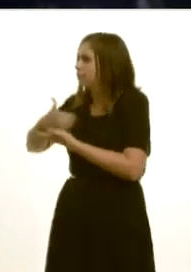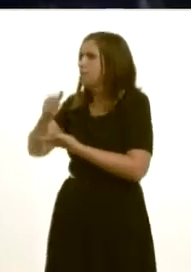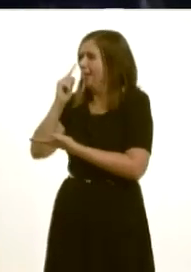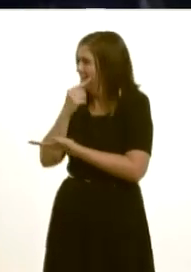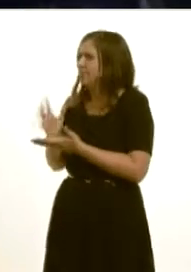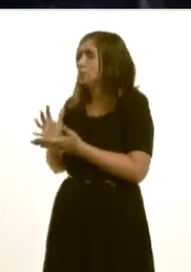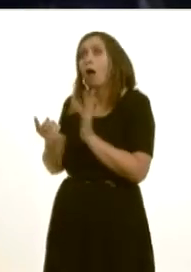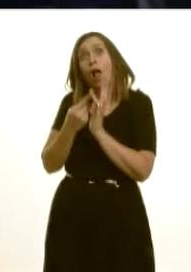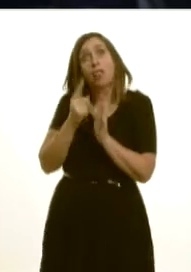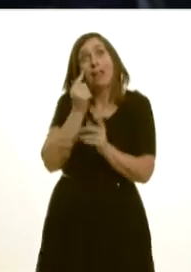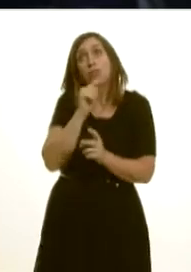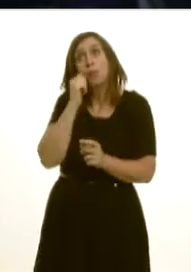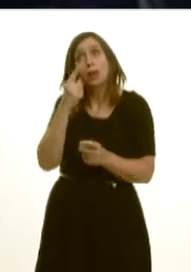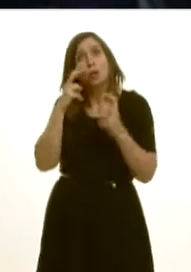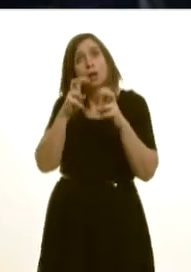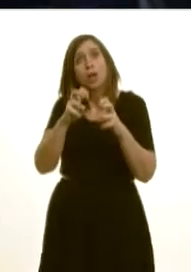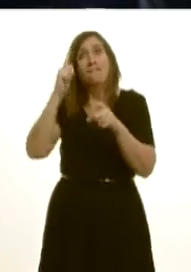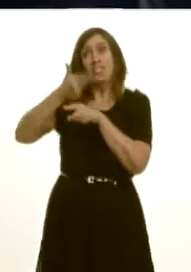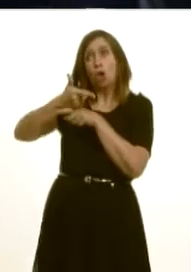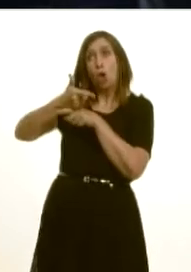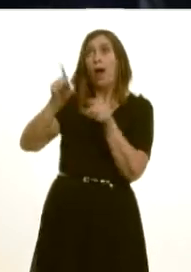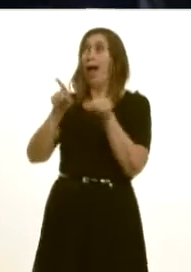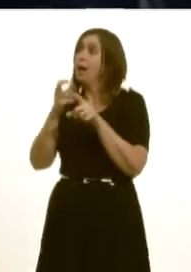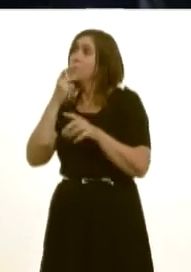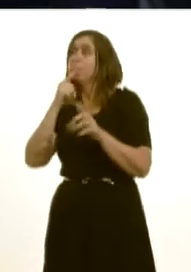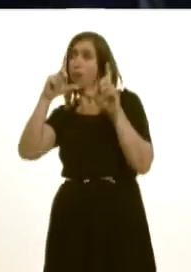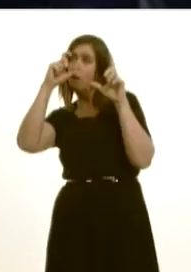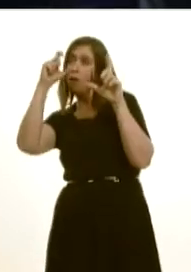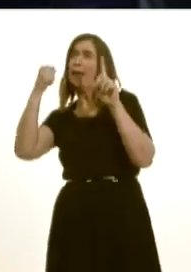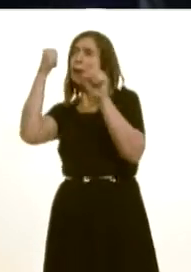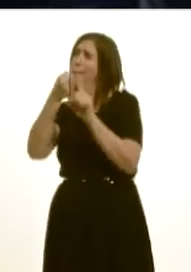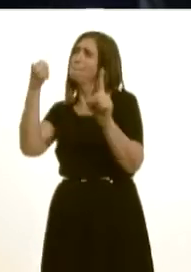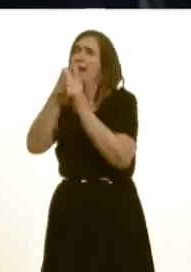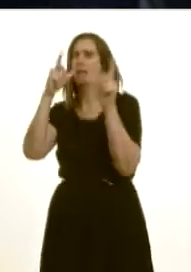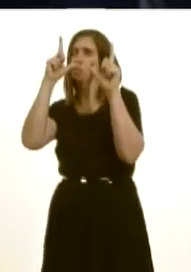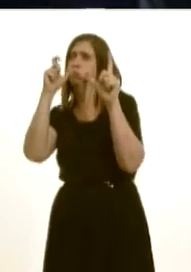such as these videos and the pictures that campaigners are taking day in, day out, because